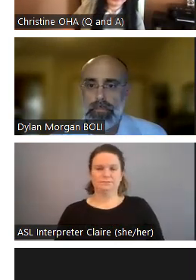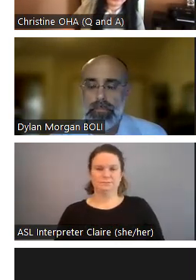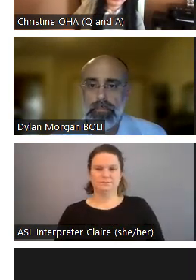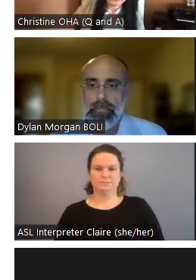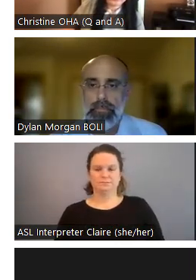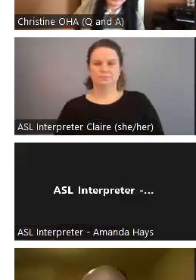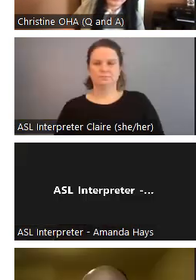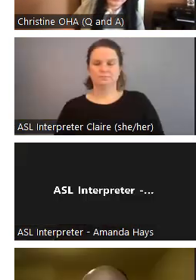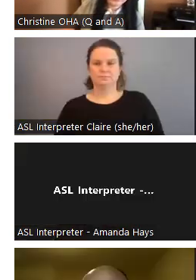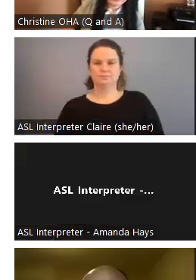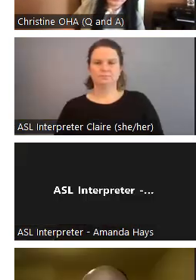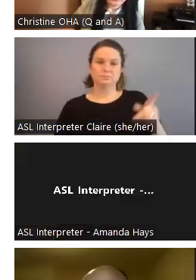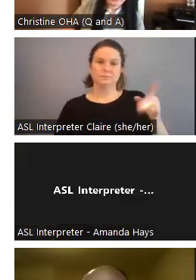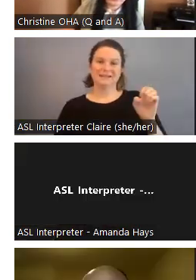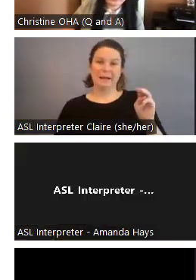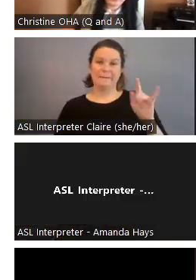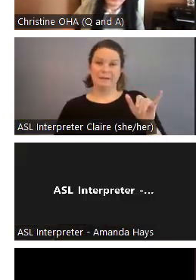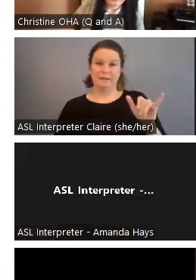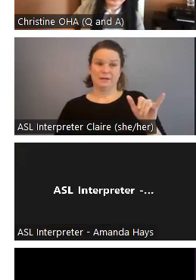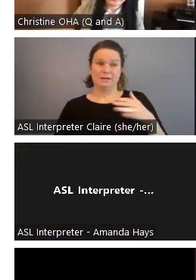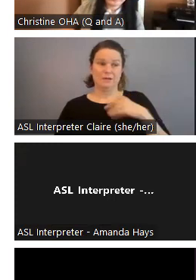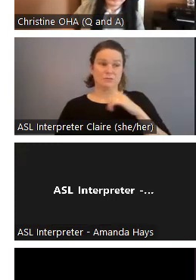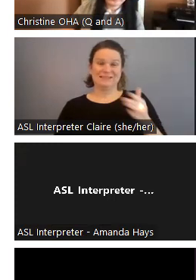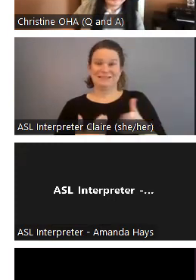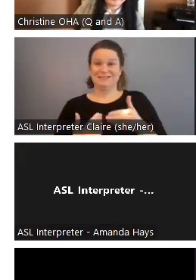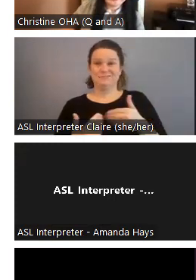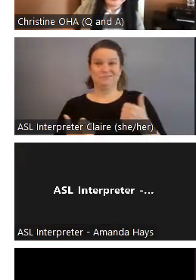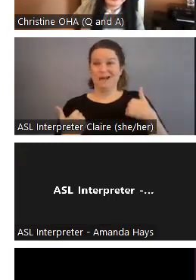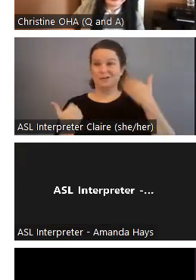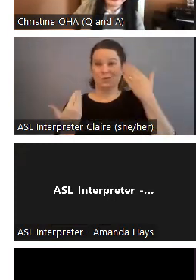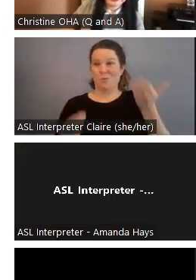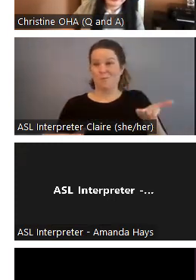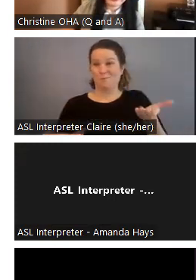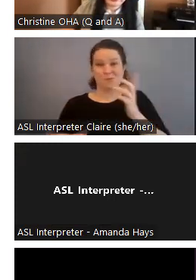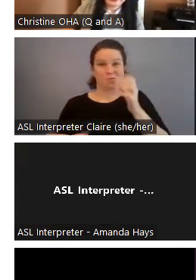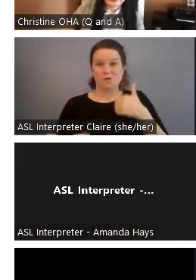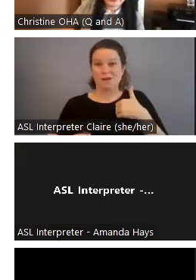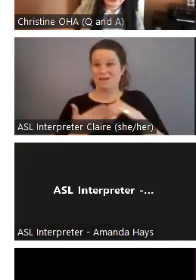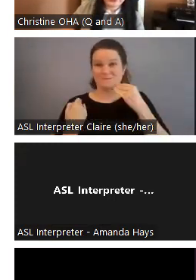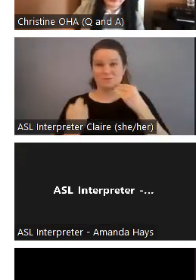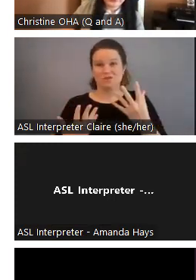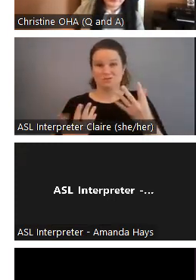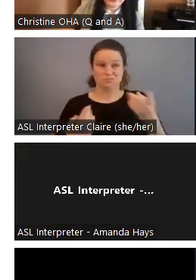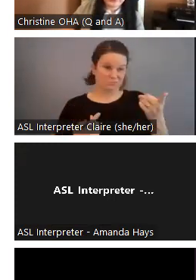This is Emily, my response will be easy. I don't have that data.